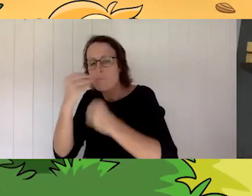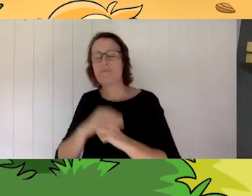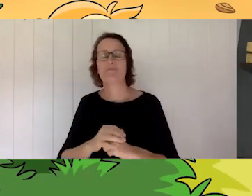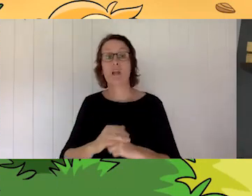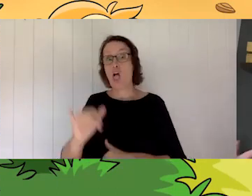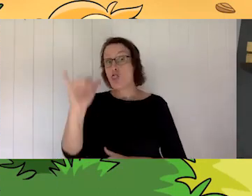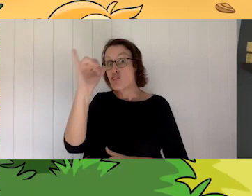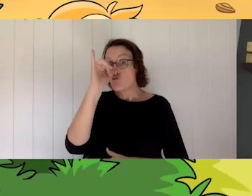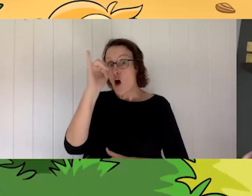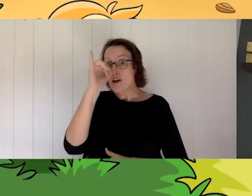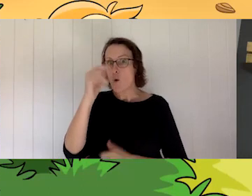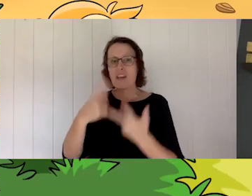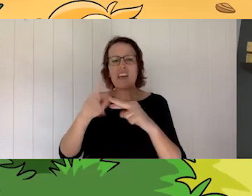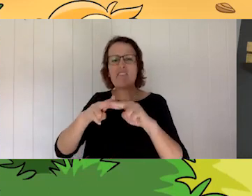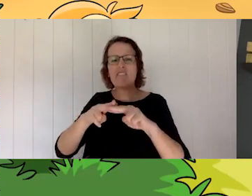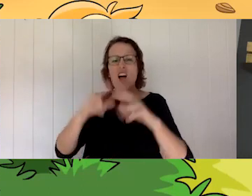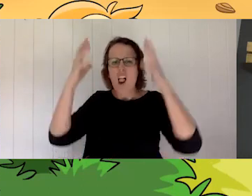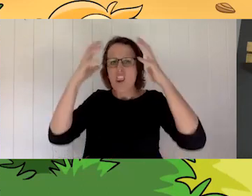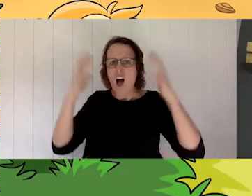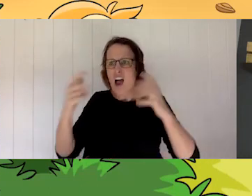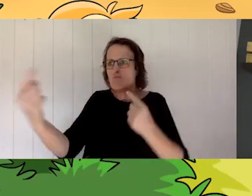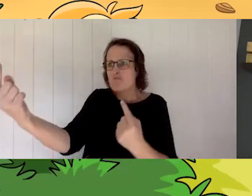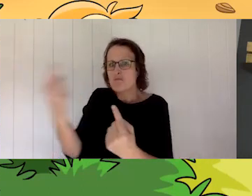chase off the lions when they'd come around to try and attack the monkey.